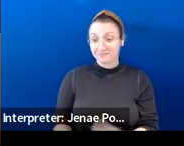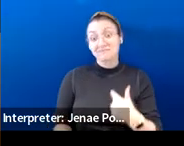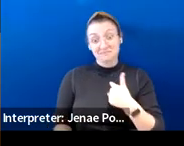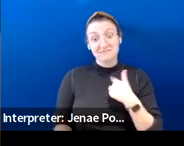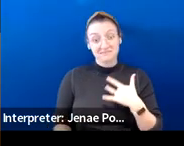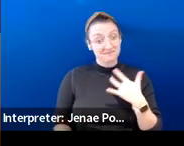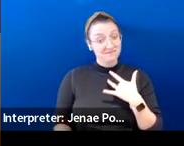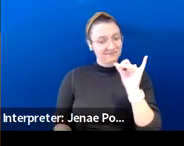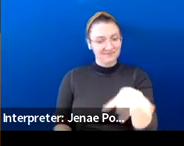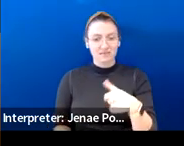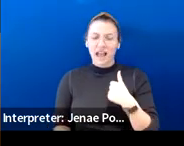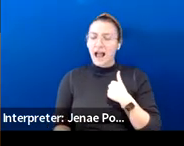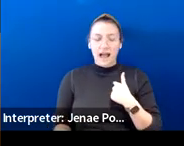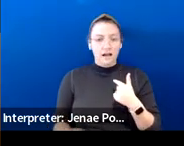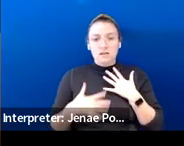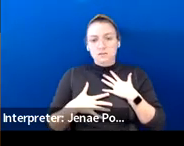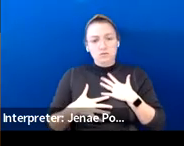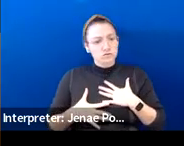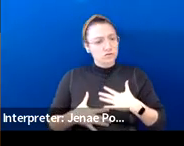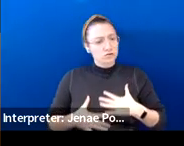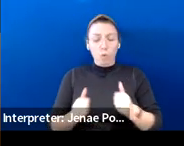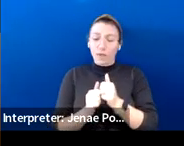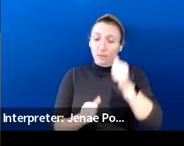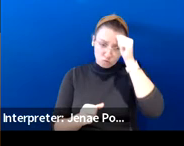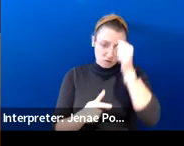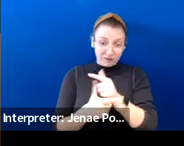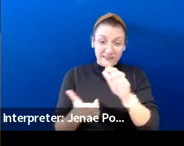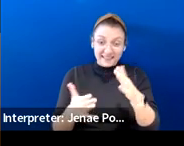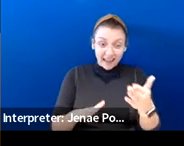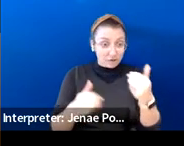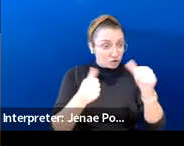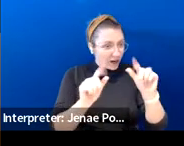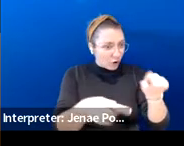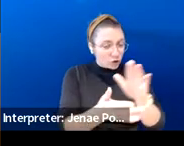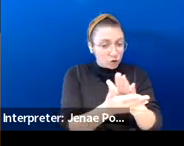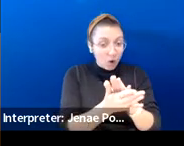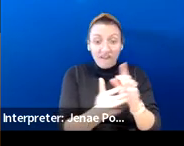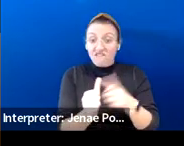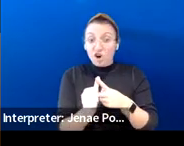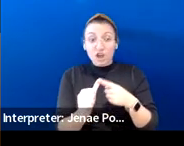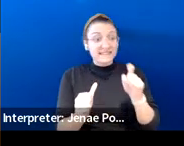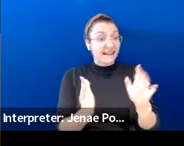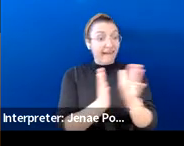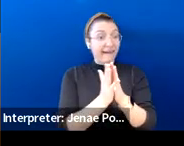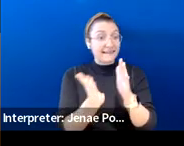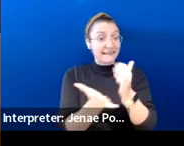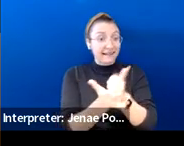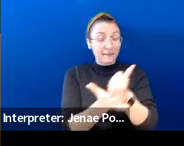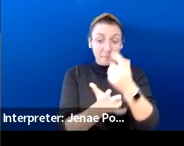being so depressed in my home, my brother's death, and trying to reach that first initial step to seek help and get those mental health services was challenging for me